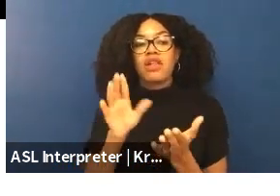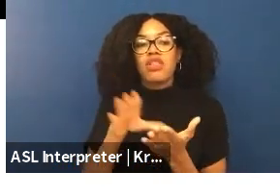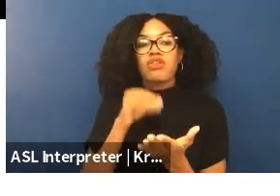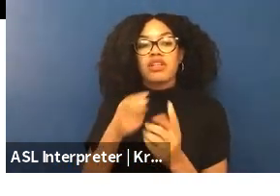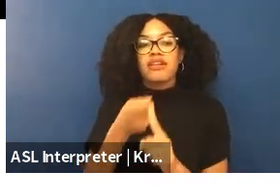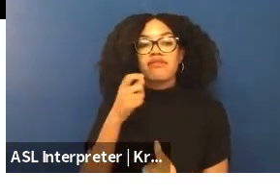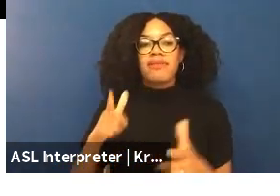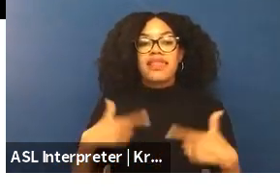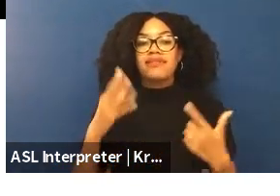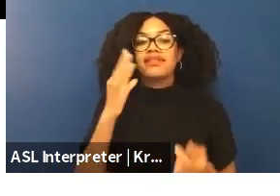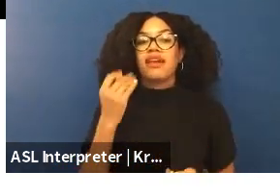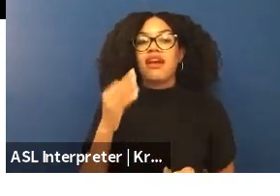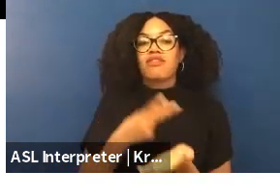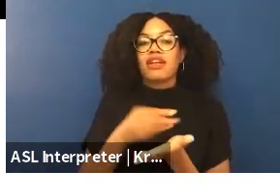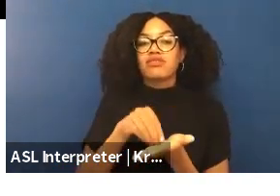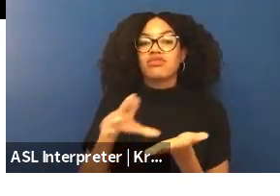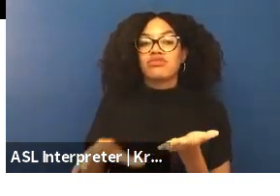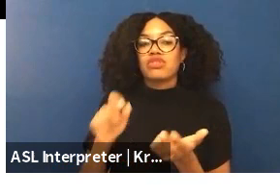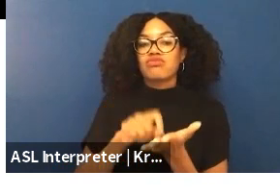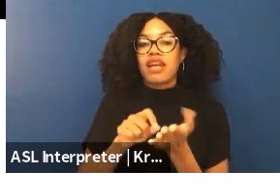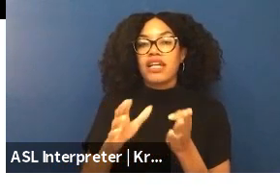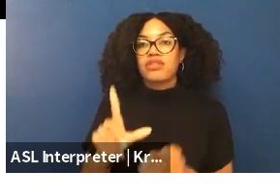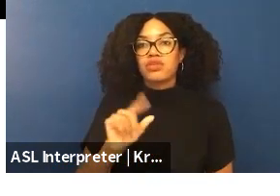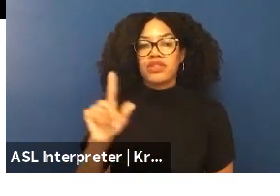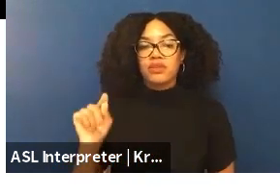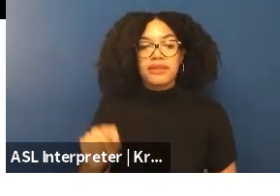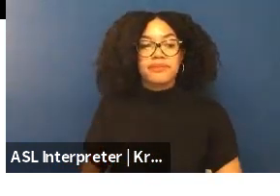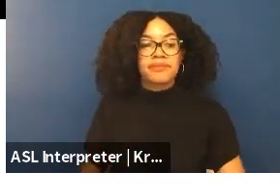Dr. Steven Hansen is the director for the Center for Teaching Excellence at Duquesne